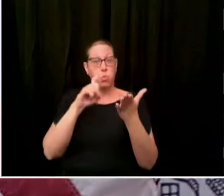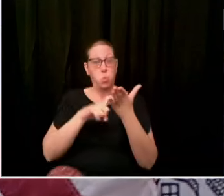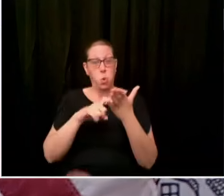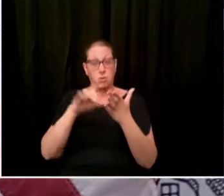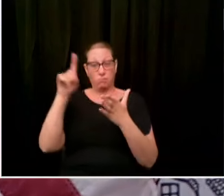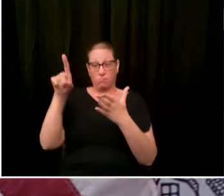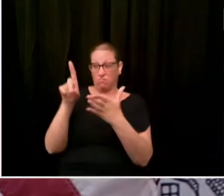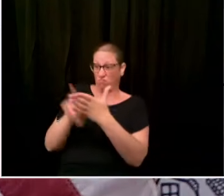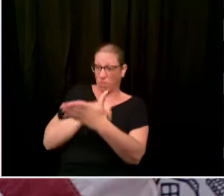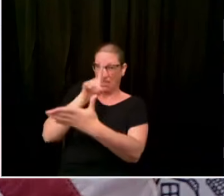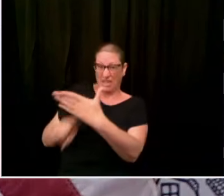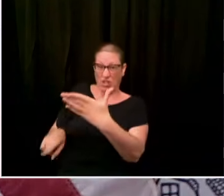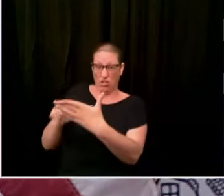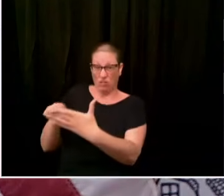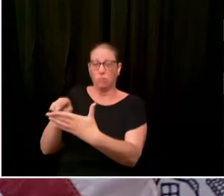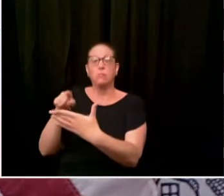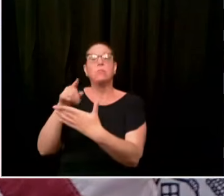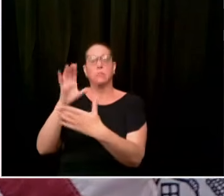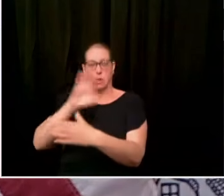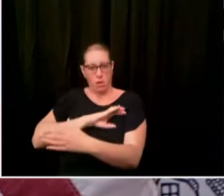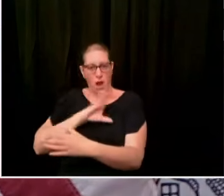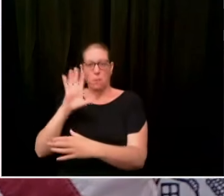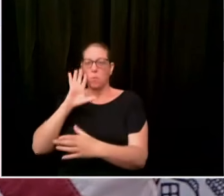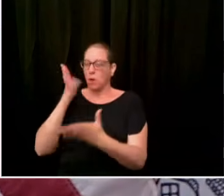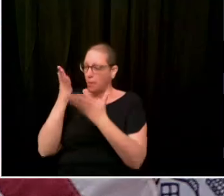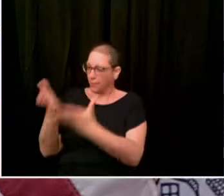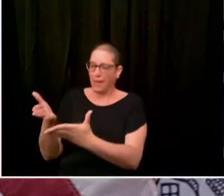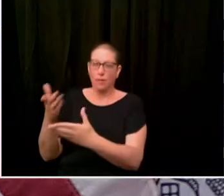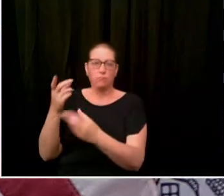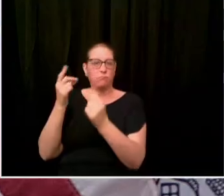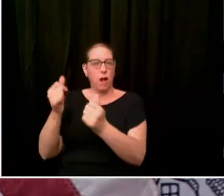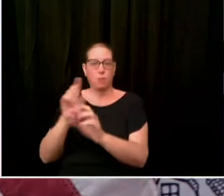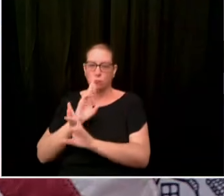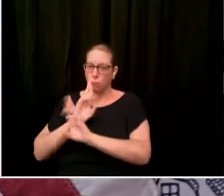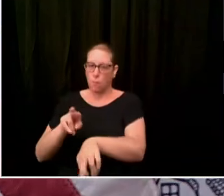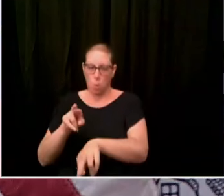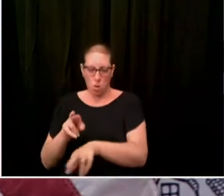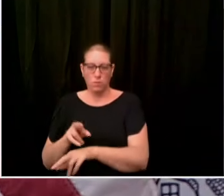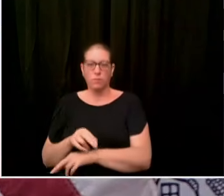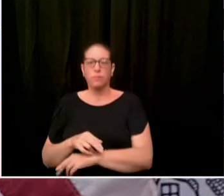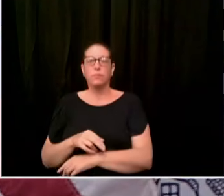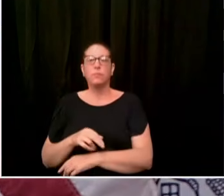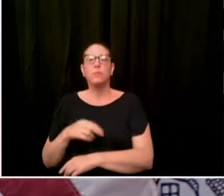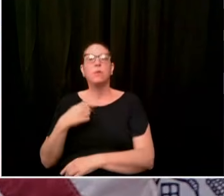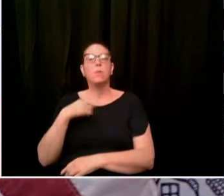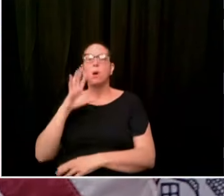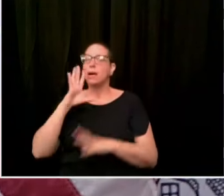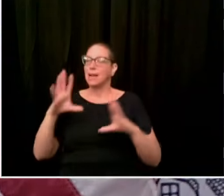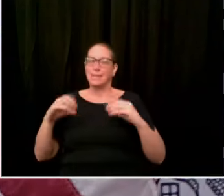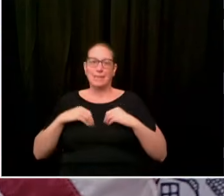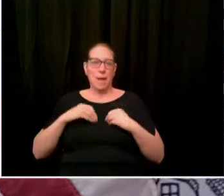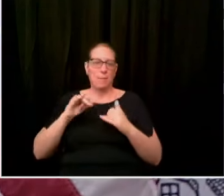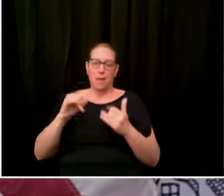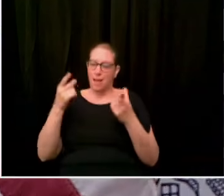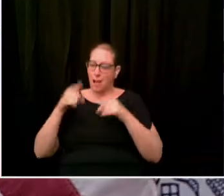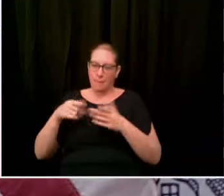BIAS. AND THIS HAS BEEN TRUE IN MANY DIFFERENT COMMUNITIES AND THE ANSWER HAS ALWAYS BEEN TO MAKE A STRONG, CLEAR STATEMENT THAT WE DON'T